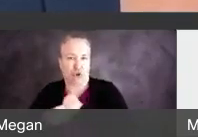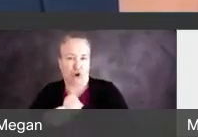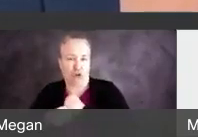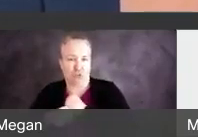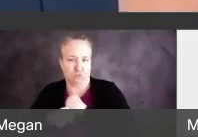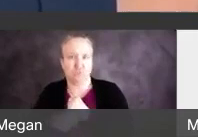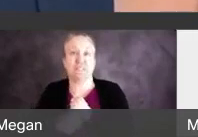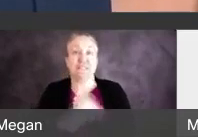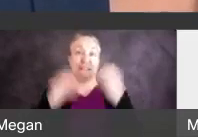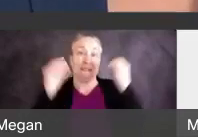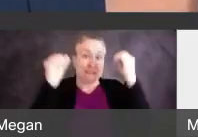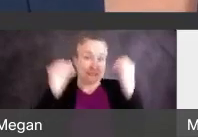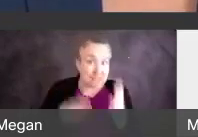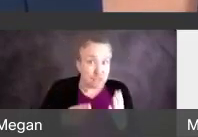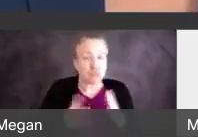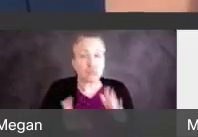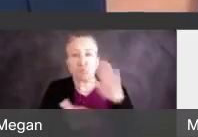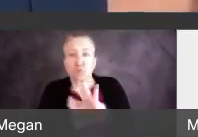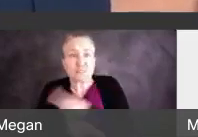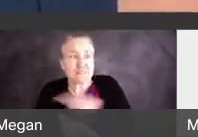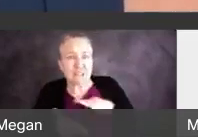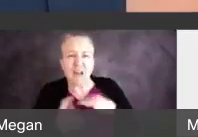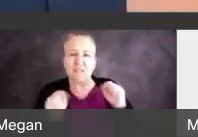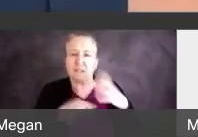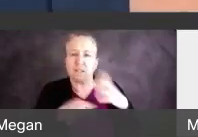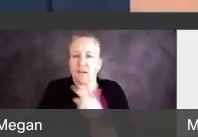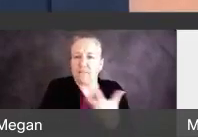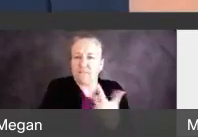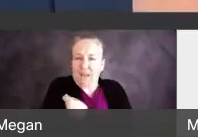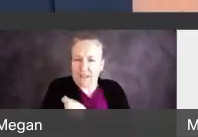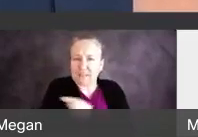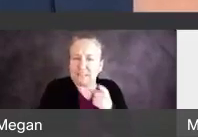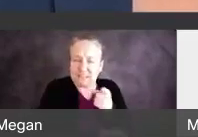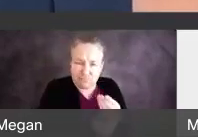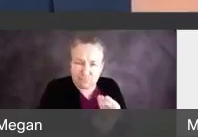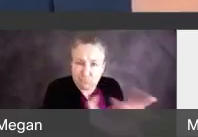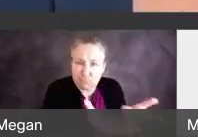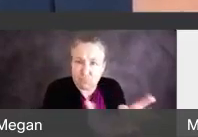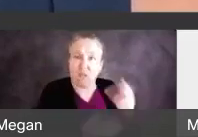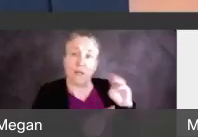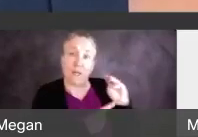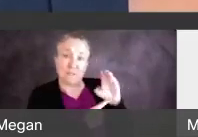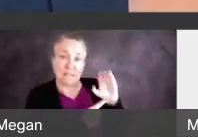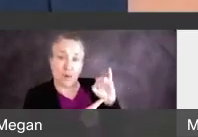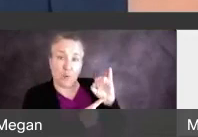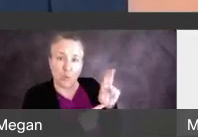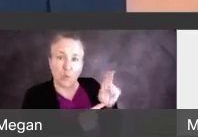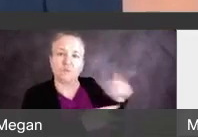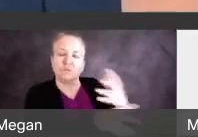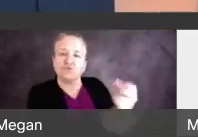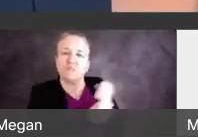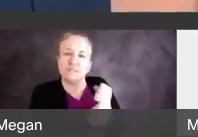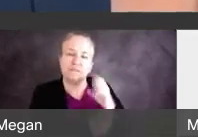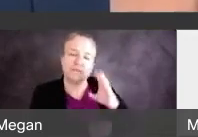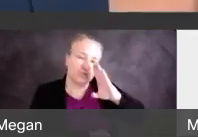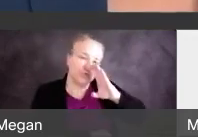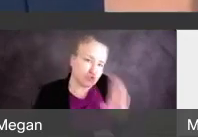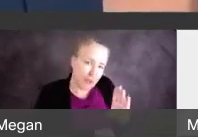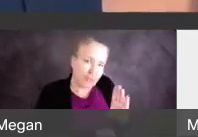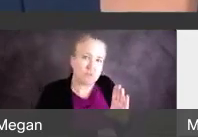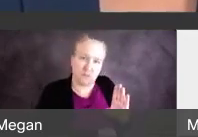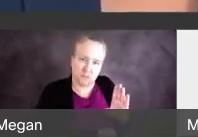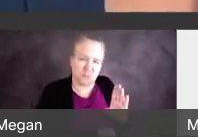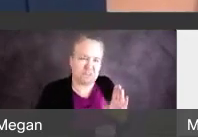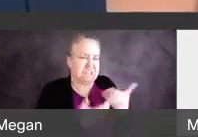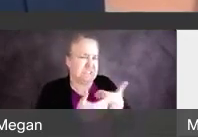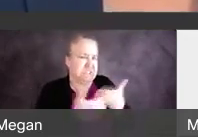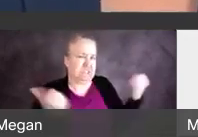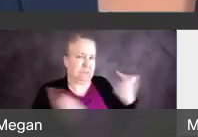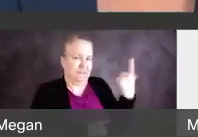teachers and school staff. The MCIU is receiving a direct and totally separate supply of the Johnson